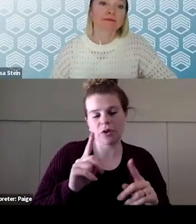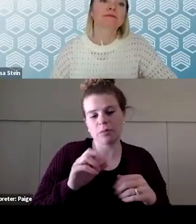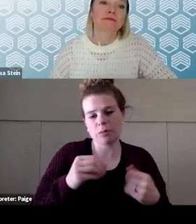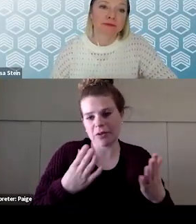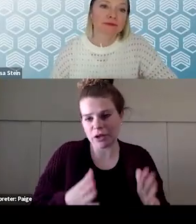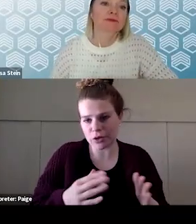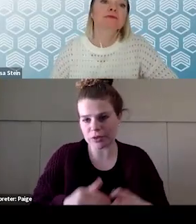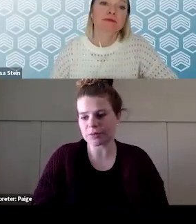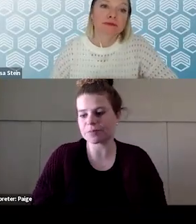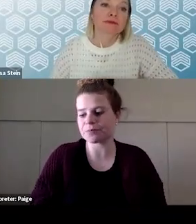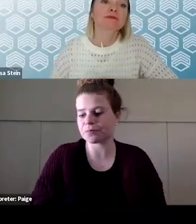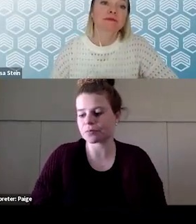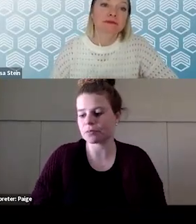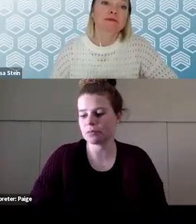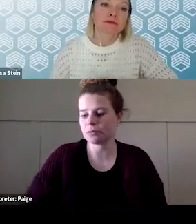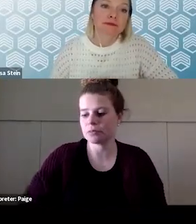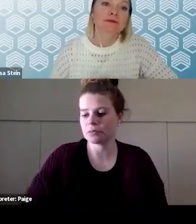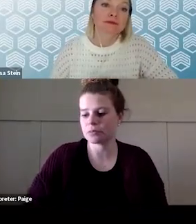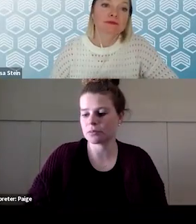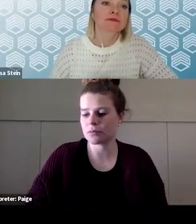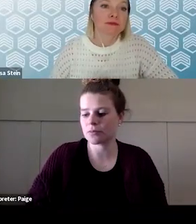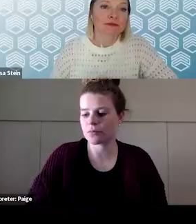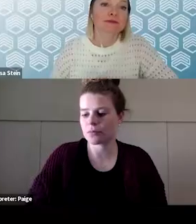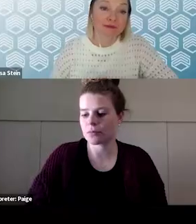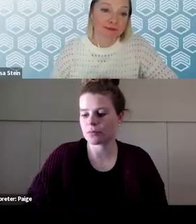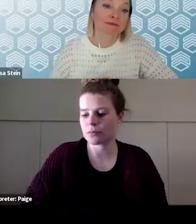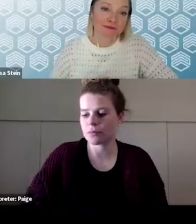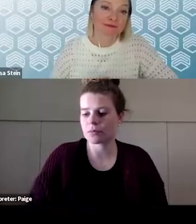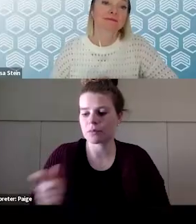and everyone using their own EHR system,